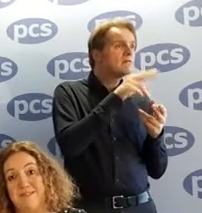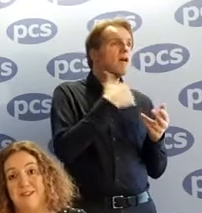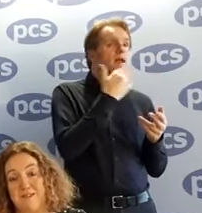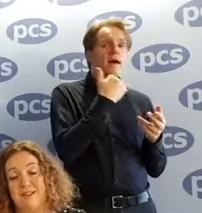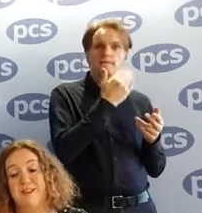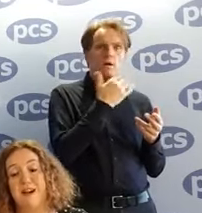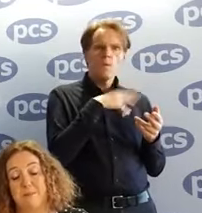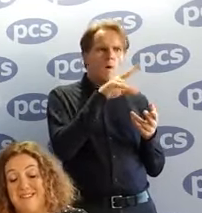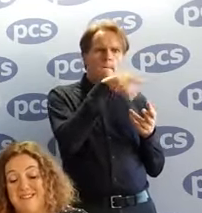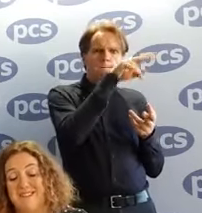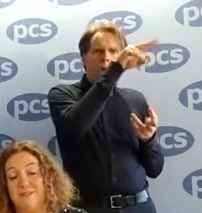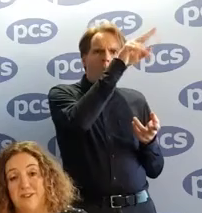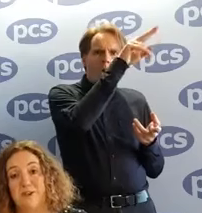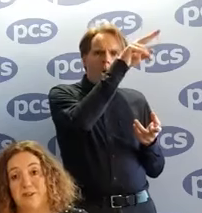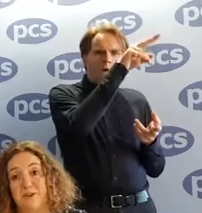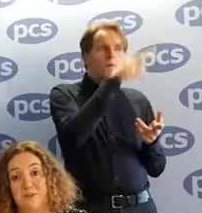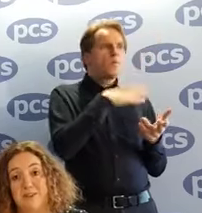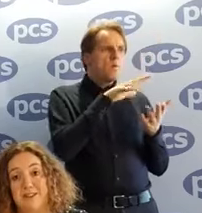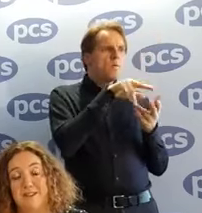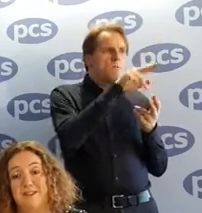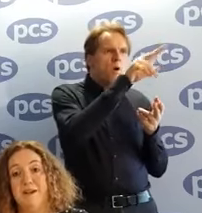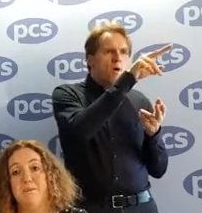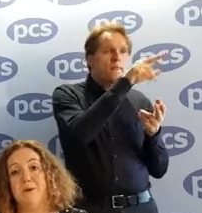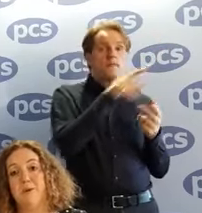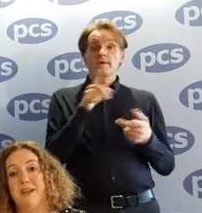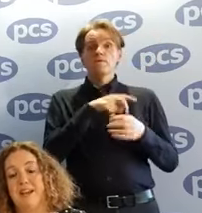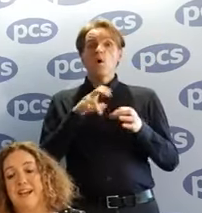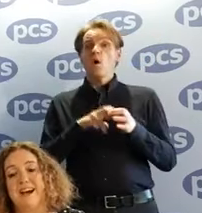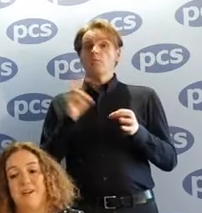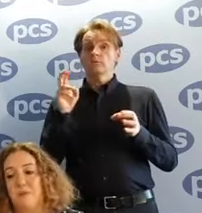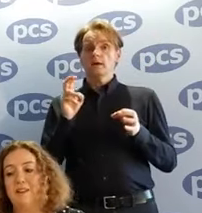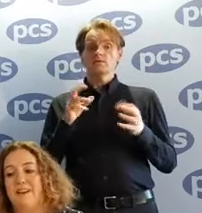better increase and a better deal for those that opted out but it cannot be